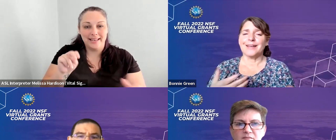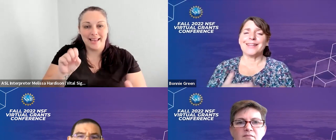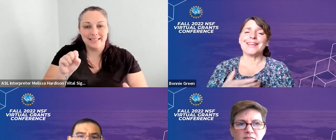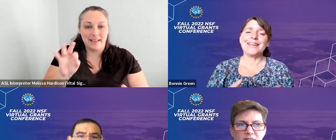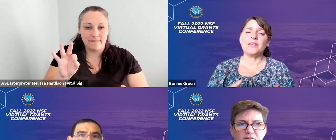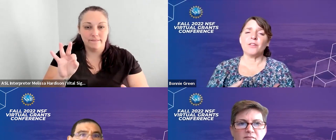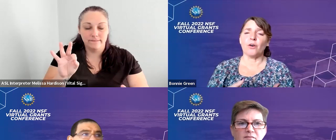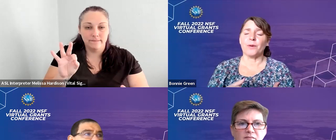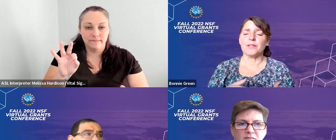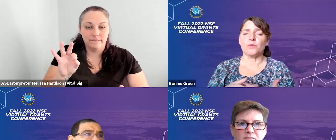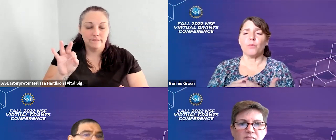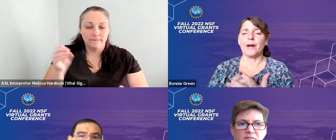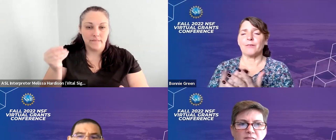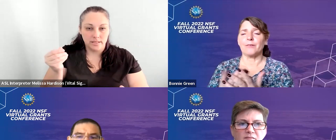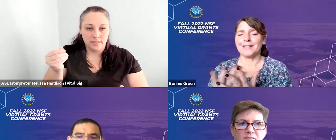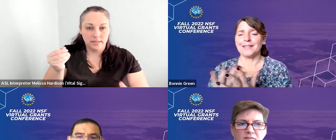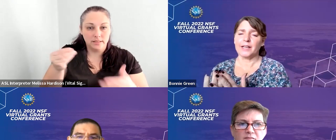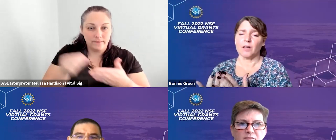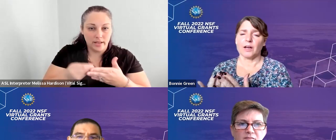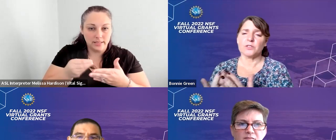The key though is where is that dividing line?